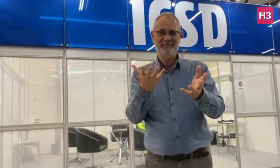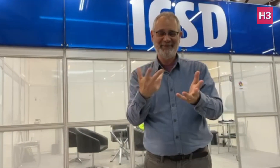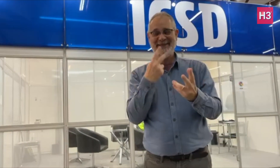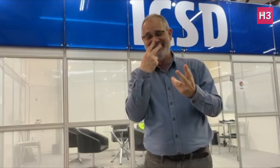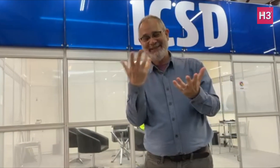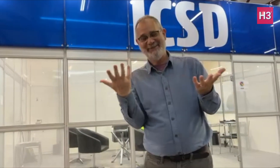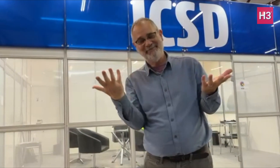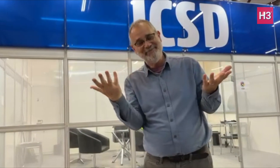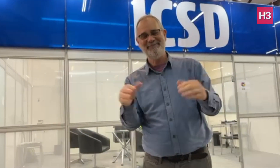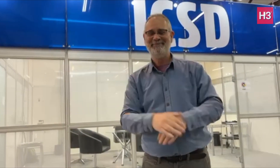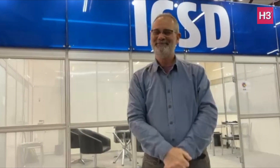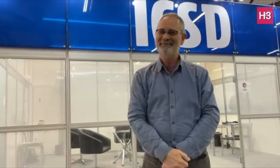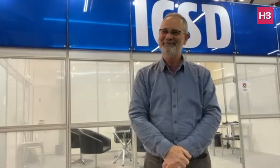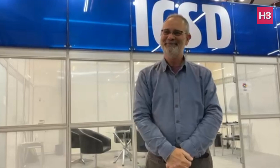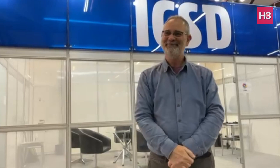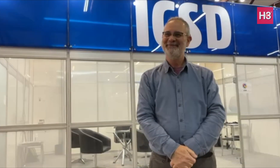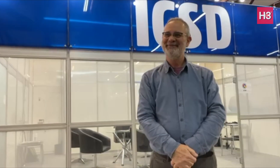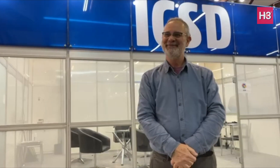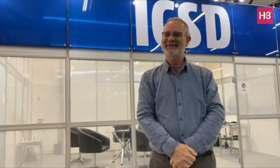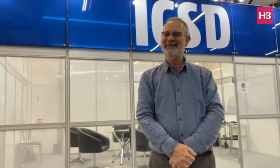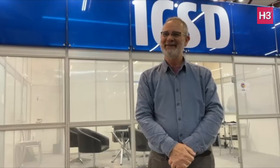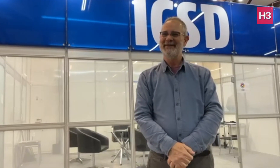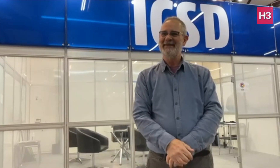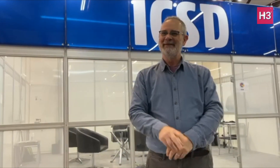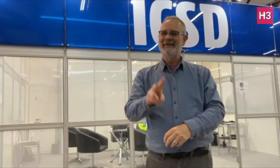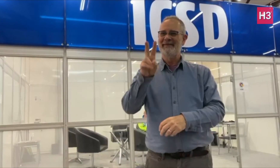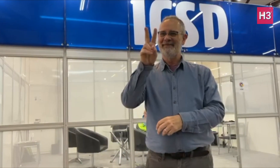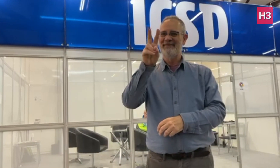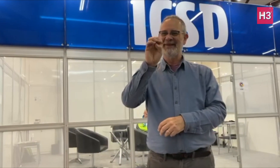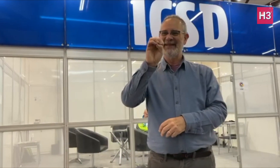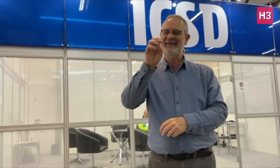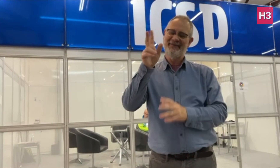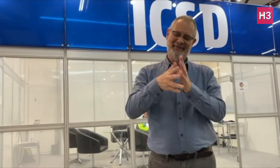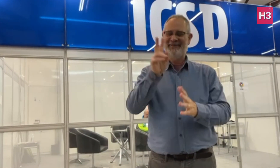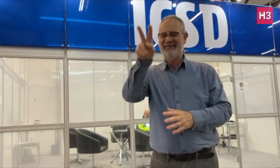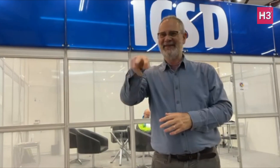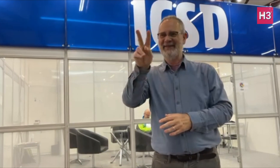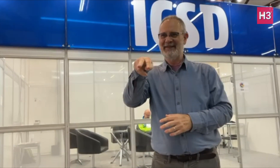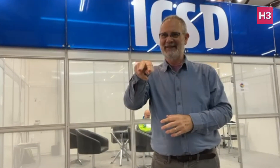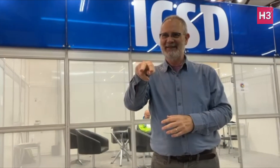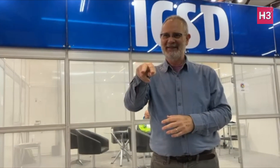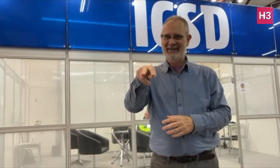We’ll see how it goes. The sign for Vienna is: